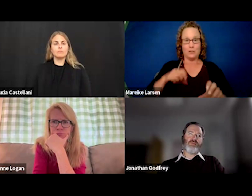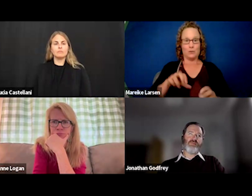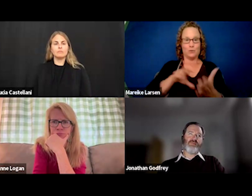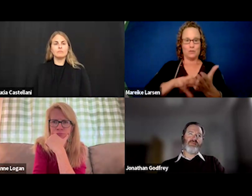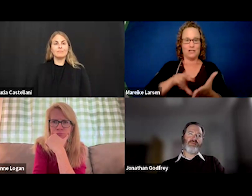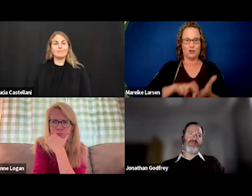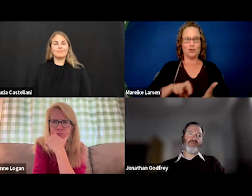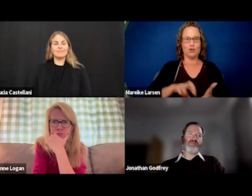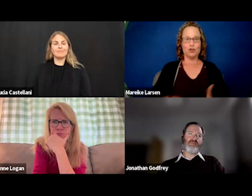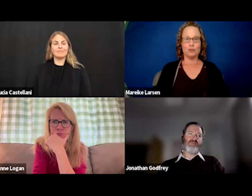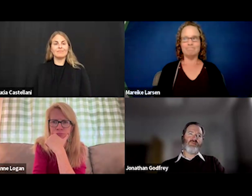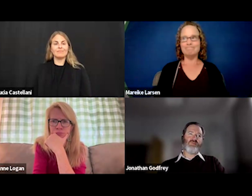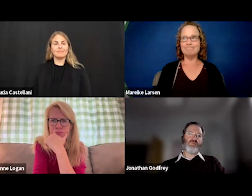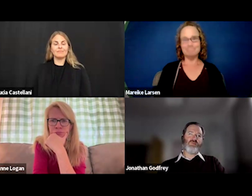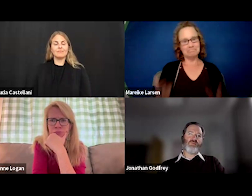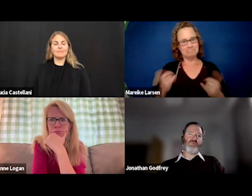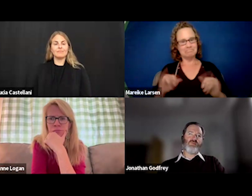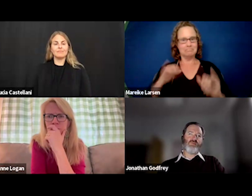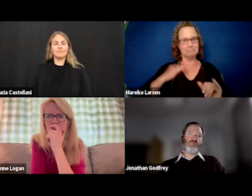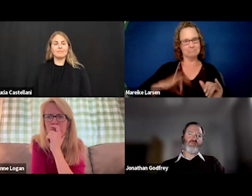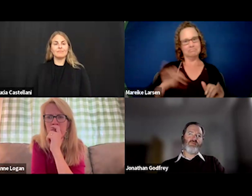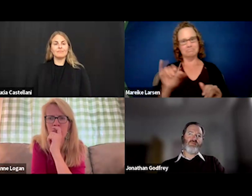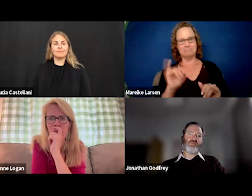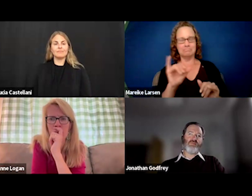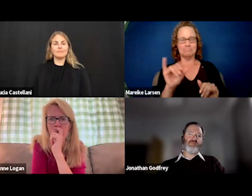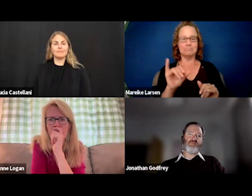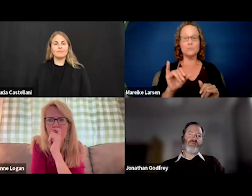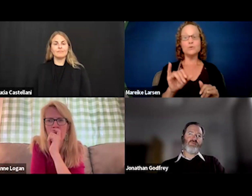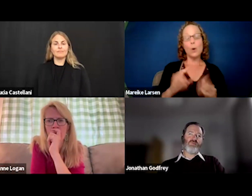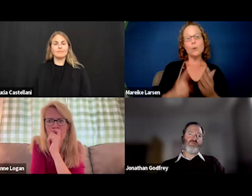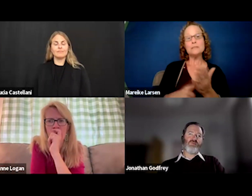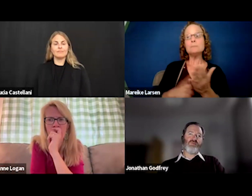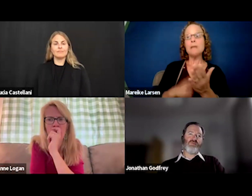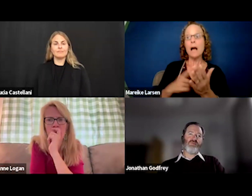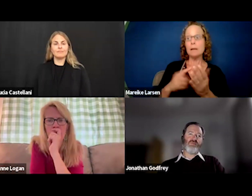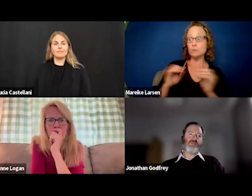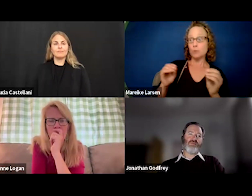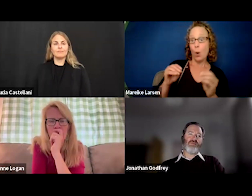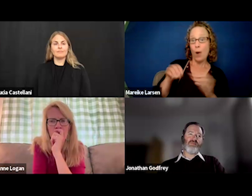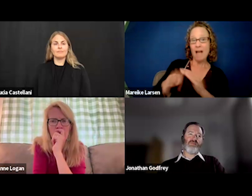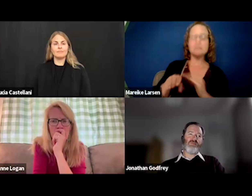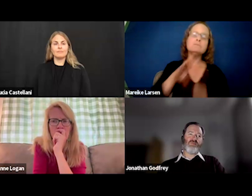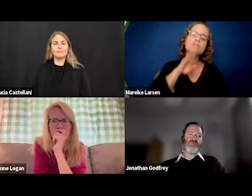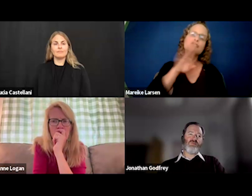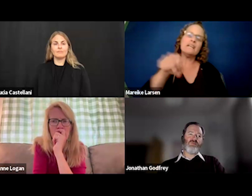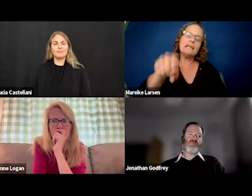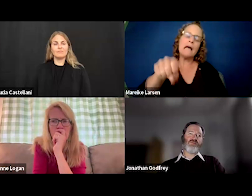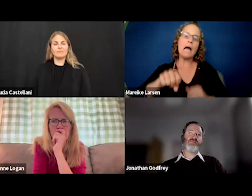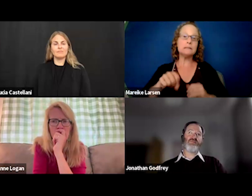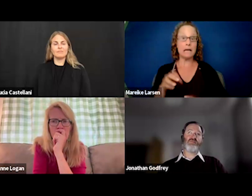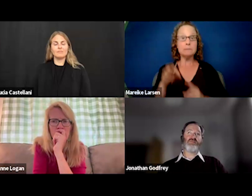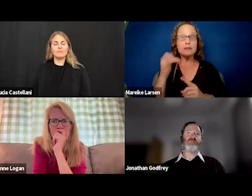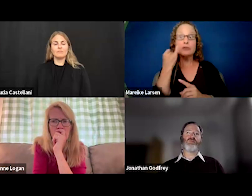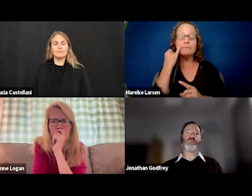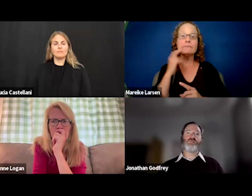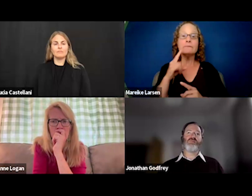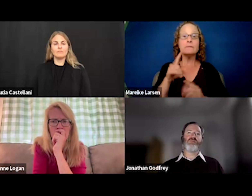Though still, the lack of access was still frustrating. Especially when developer tools often